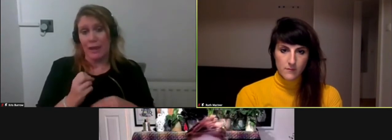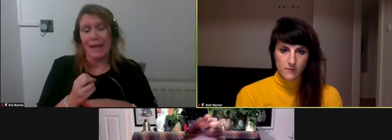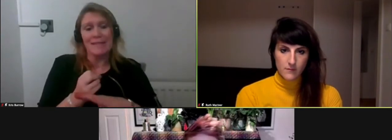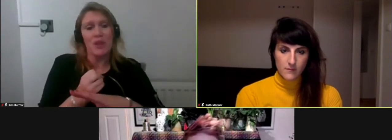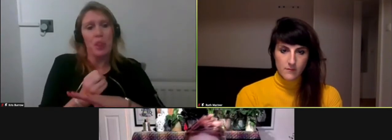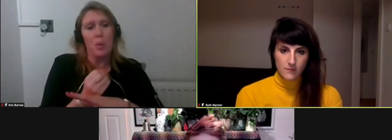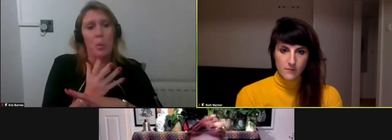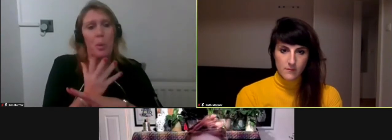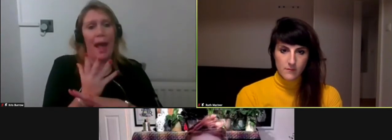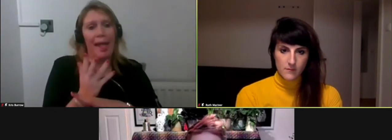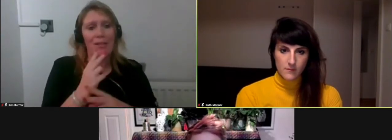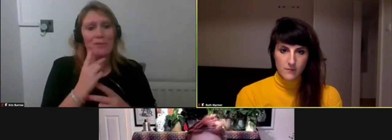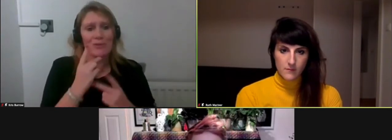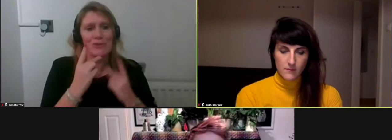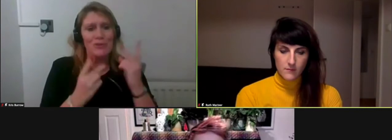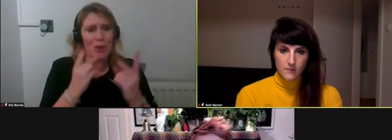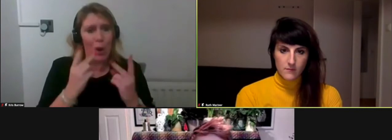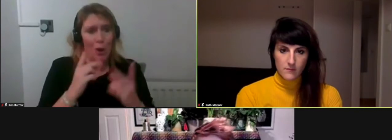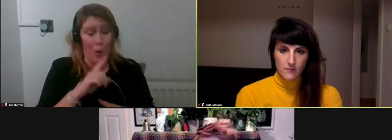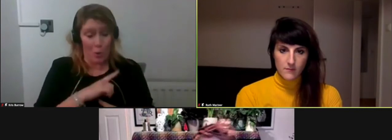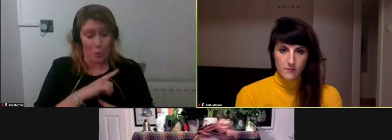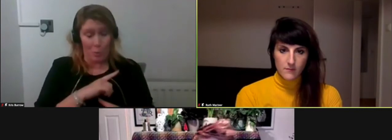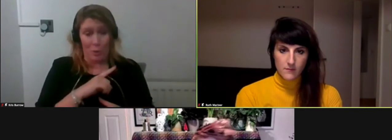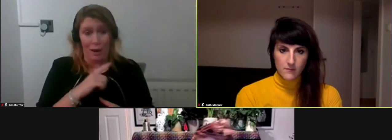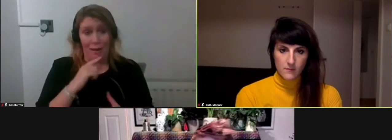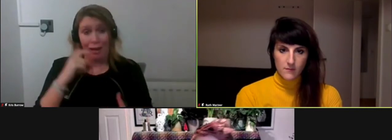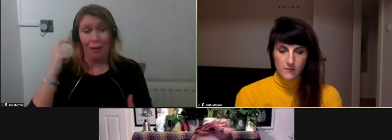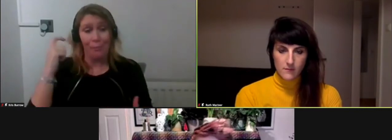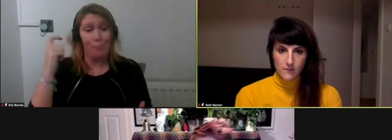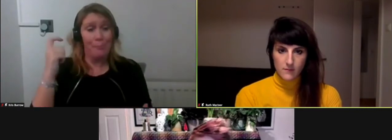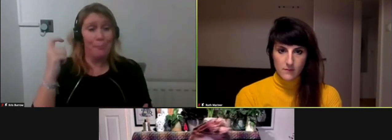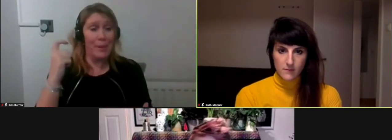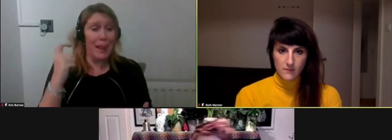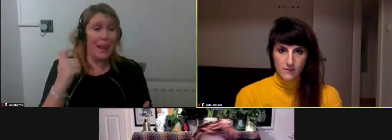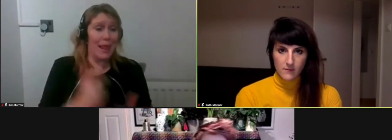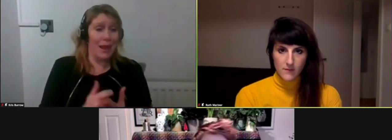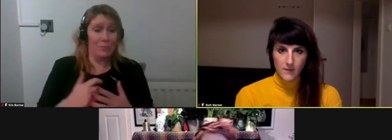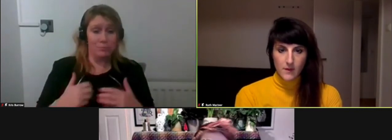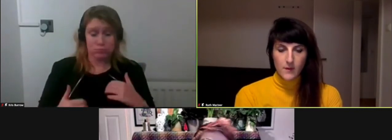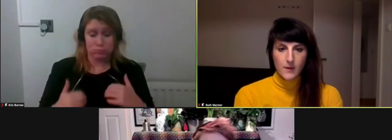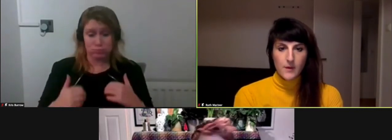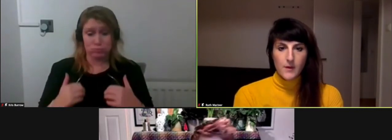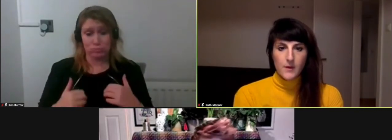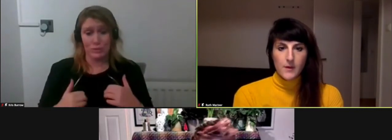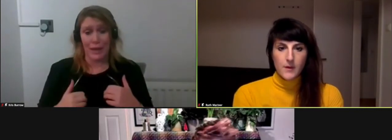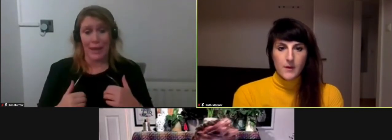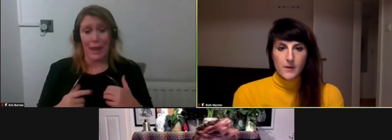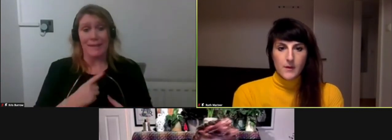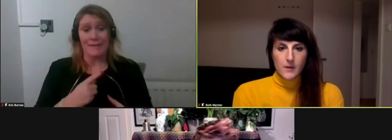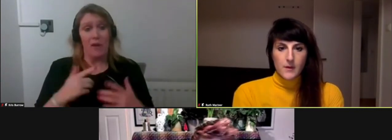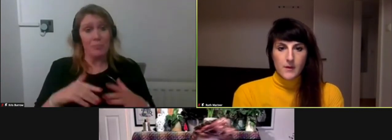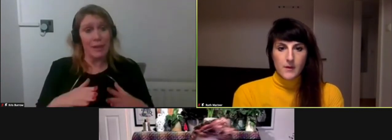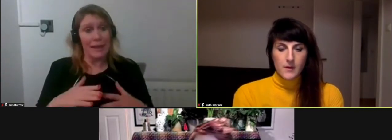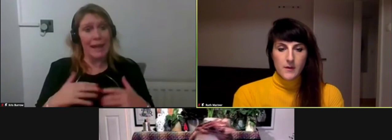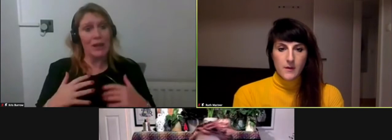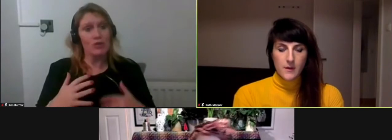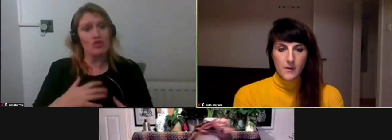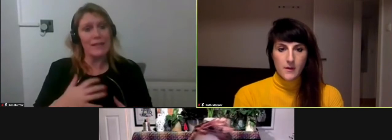unbelievably fascinating, I've actually always been fascinated particularly by hump back whale song, which is hugely